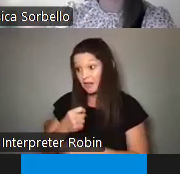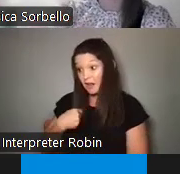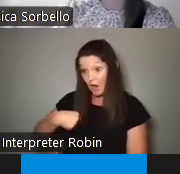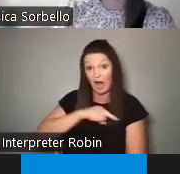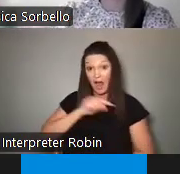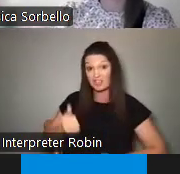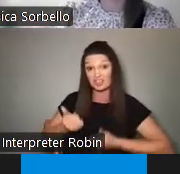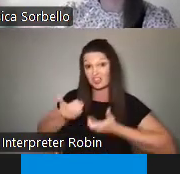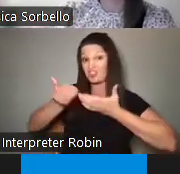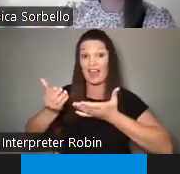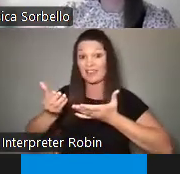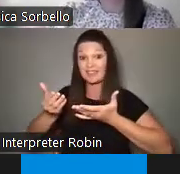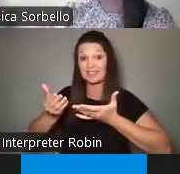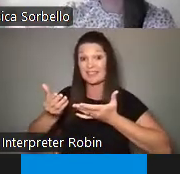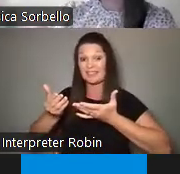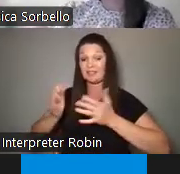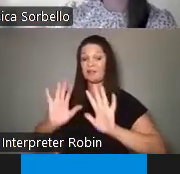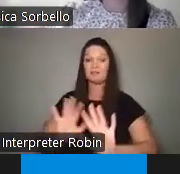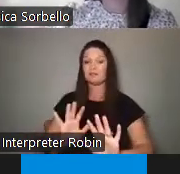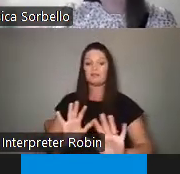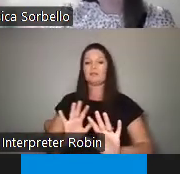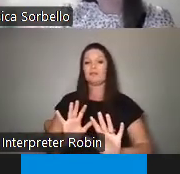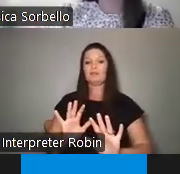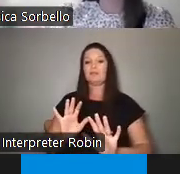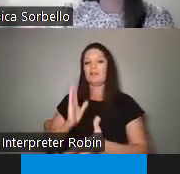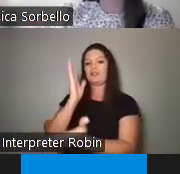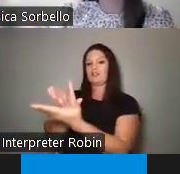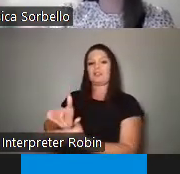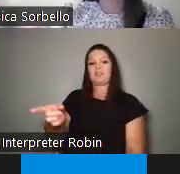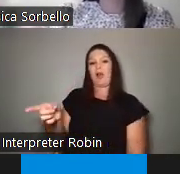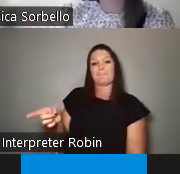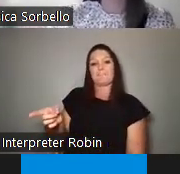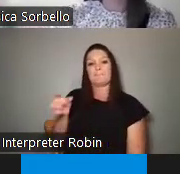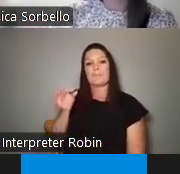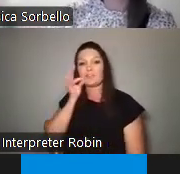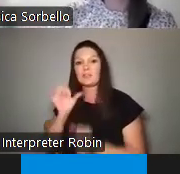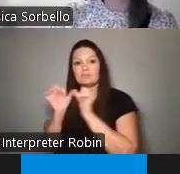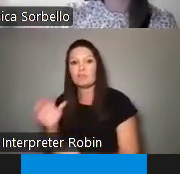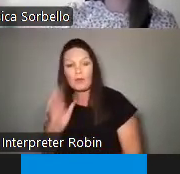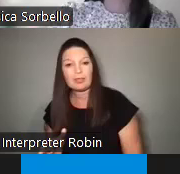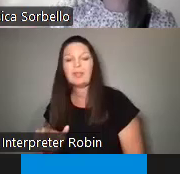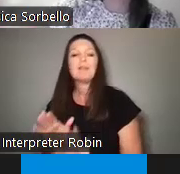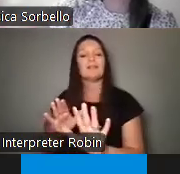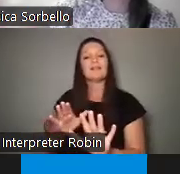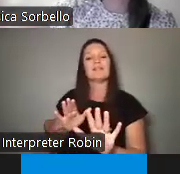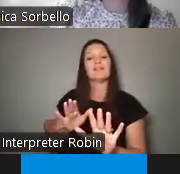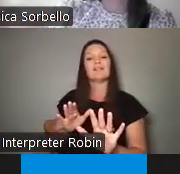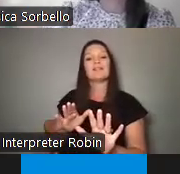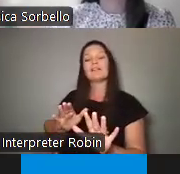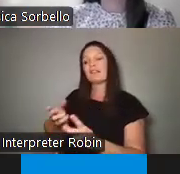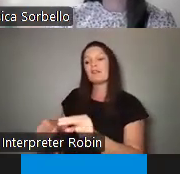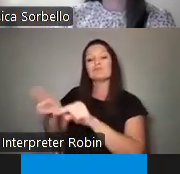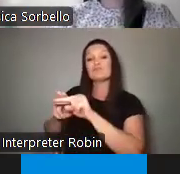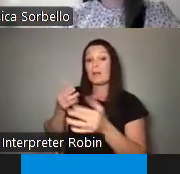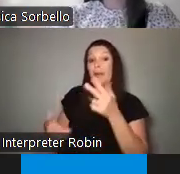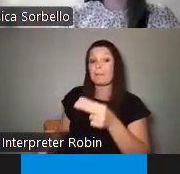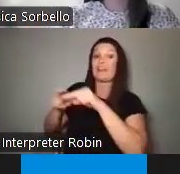potential risk